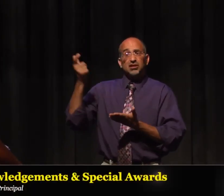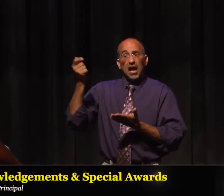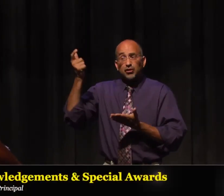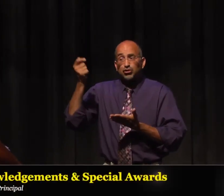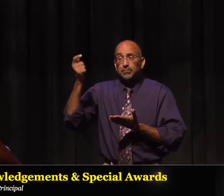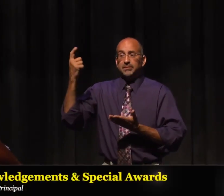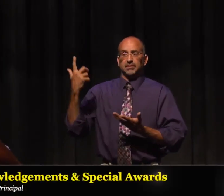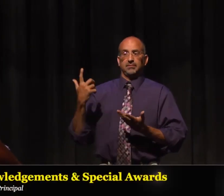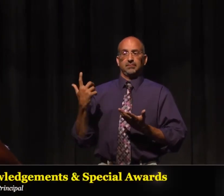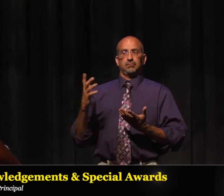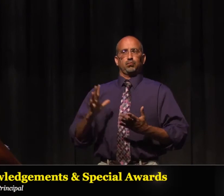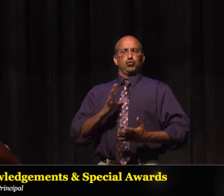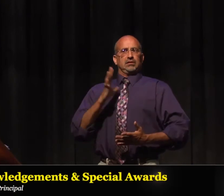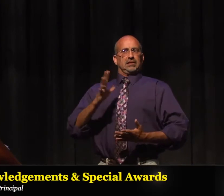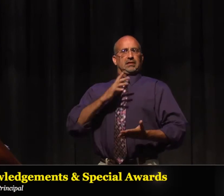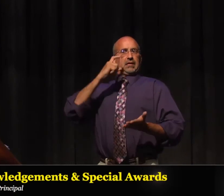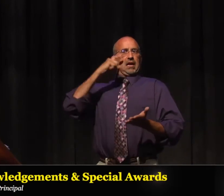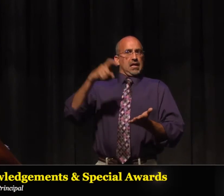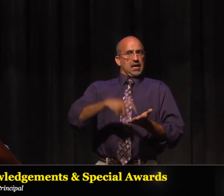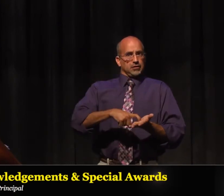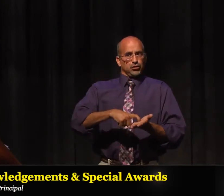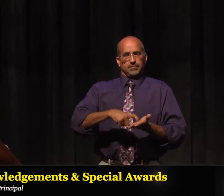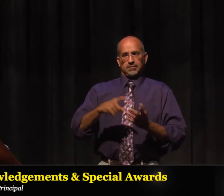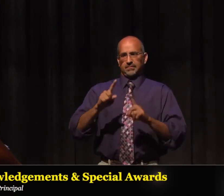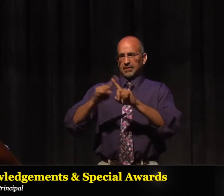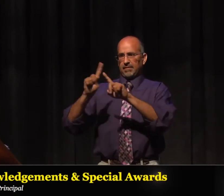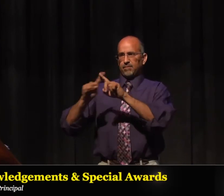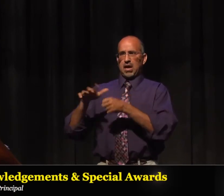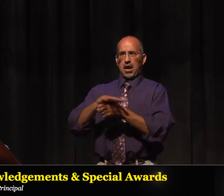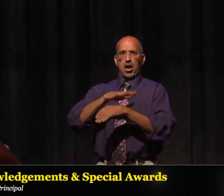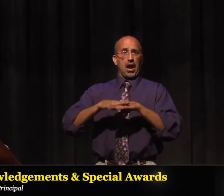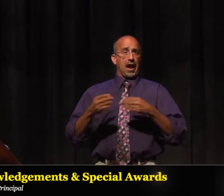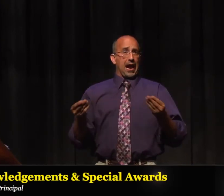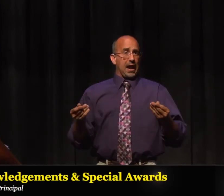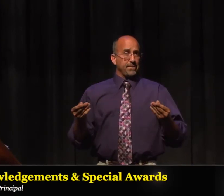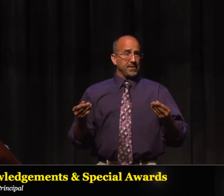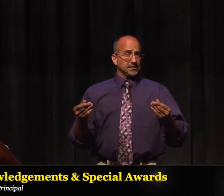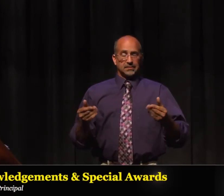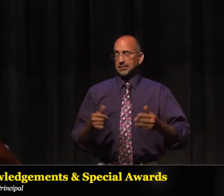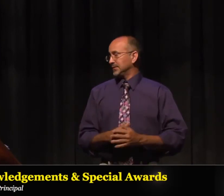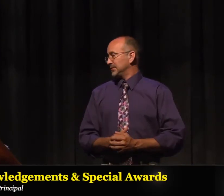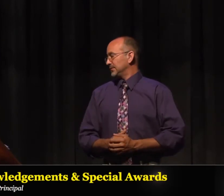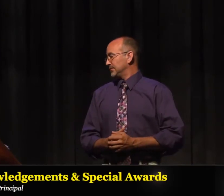they received different scholarships and privileged recognition.